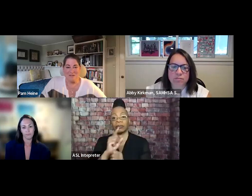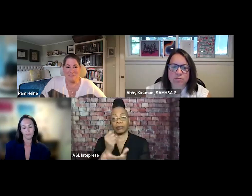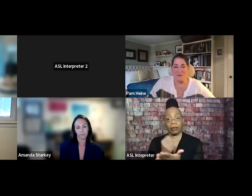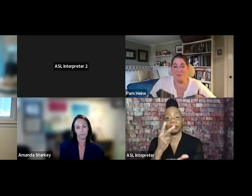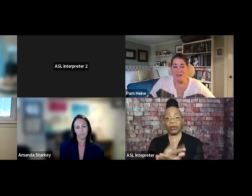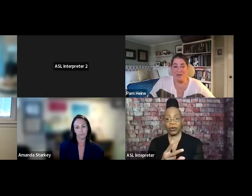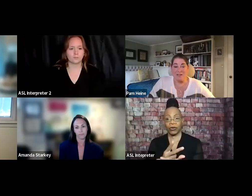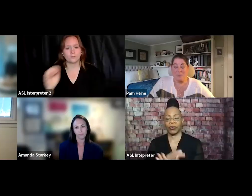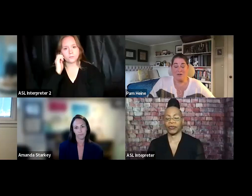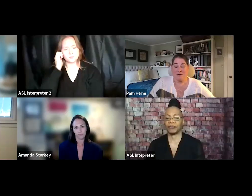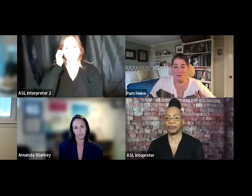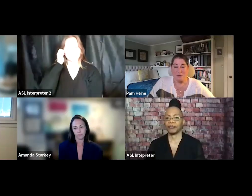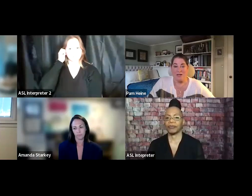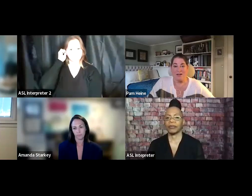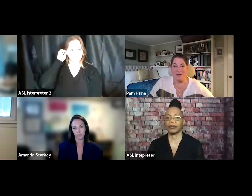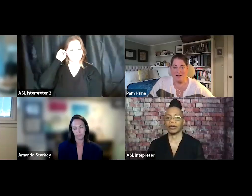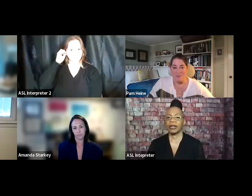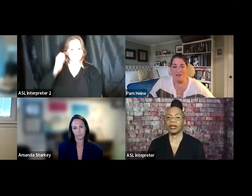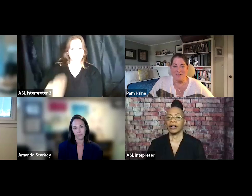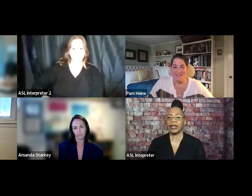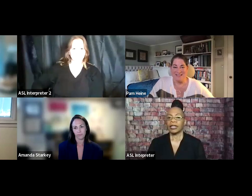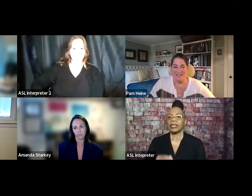Thanks Kristin. So completing the SOAR training is a must.